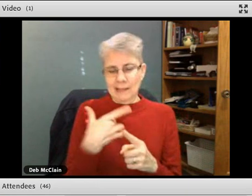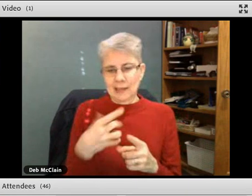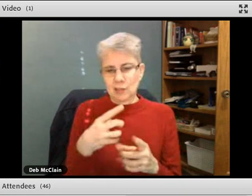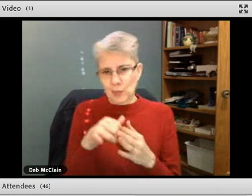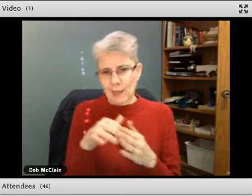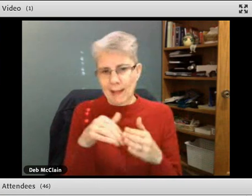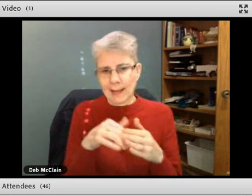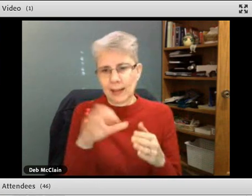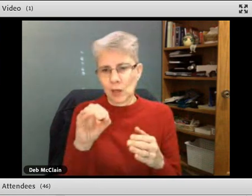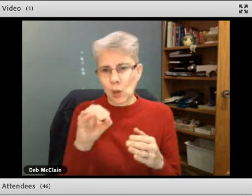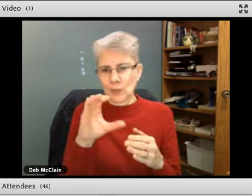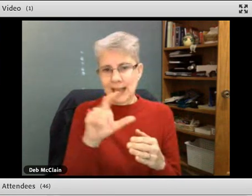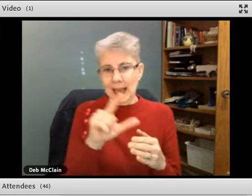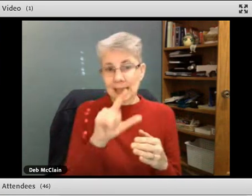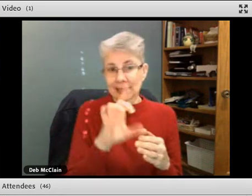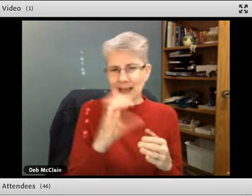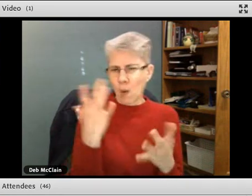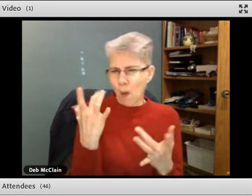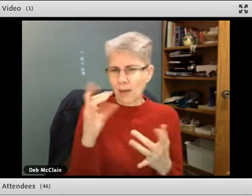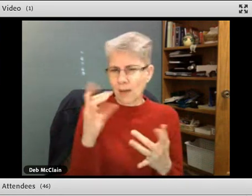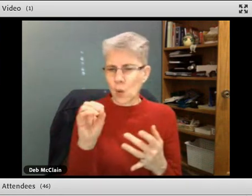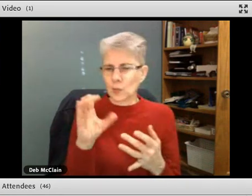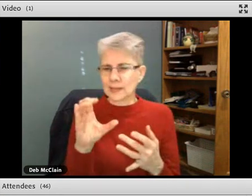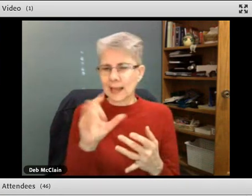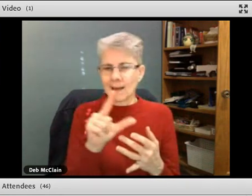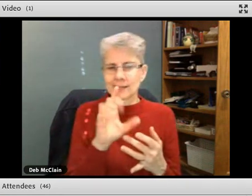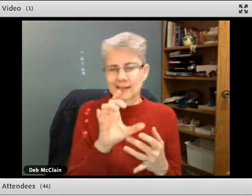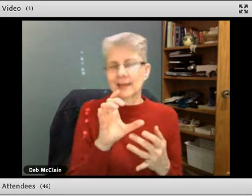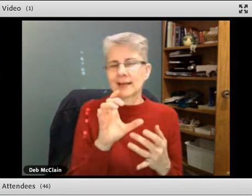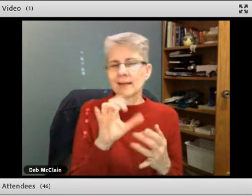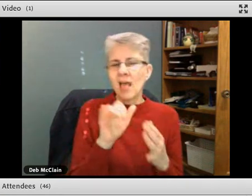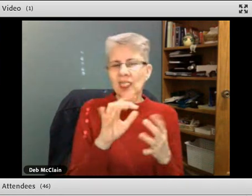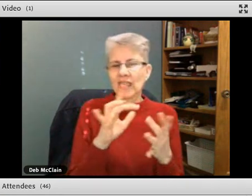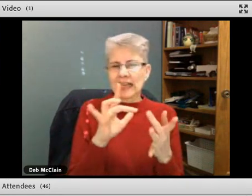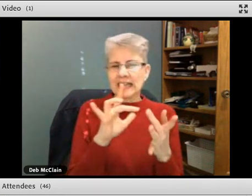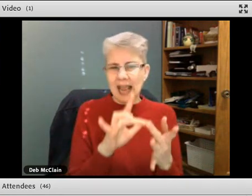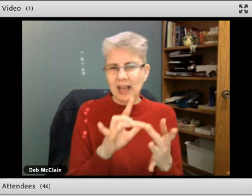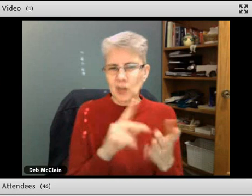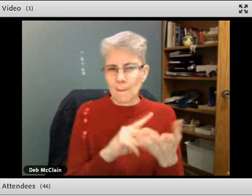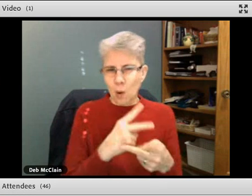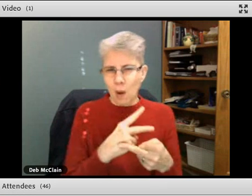The connection product is a little bit easier to work with. Again, that, though, might just be experience.